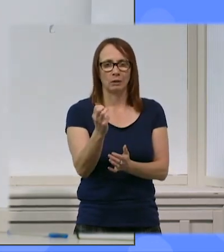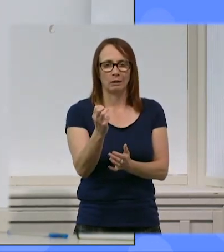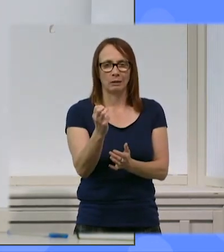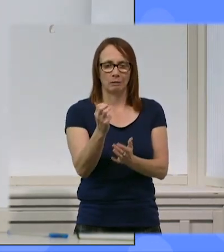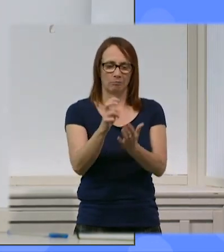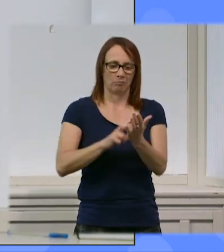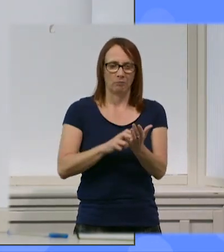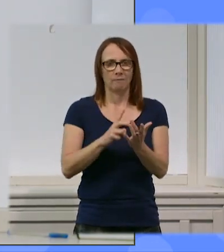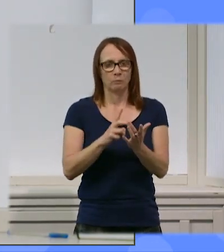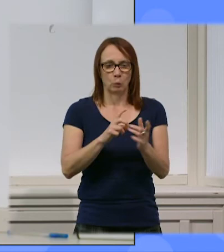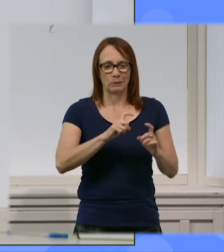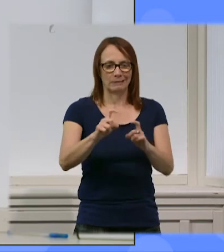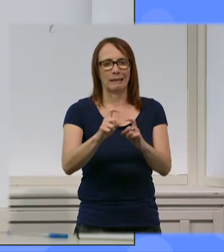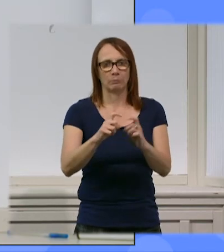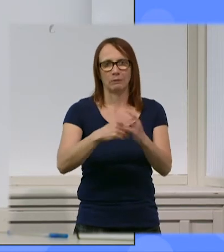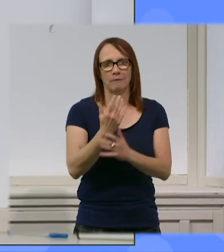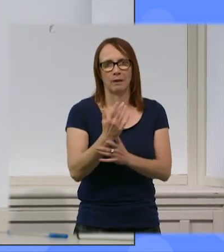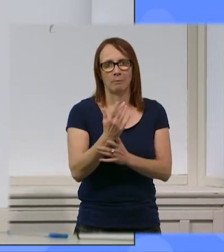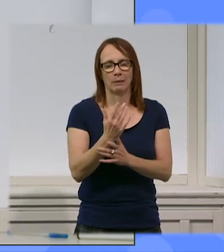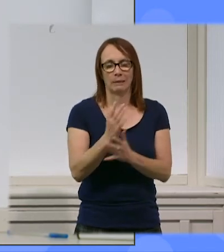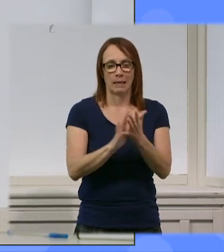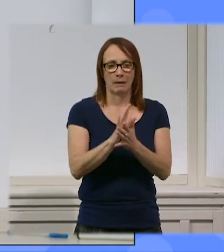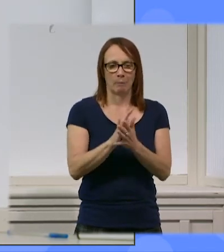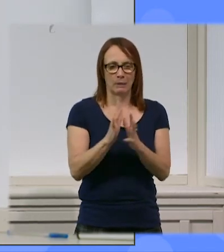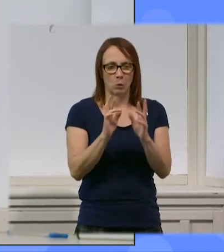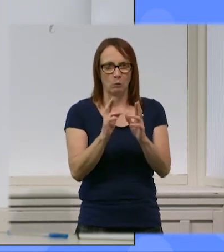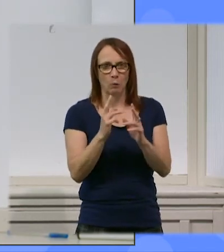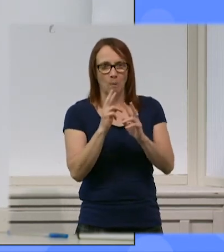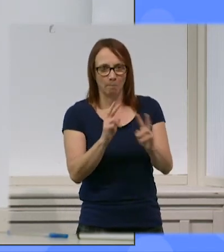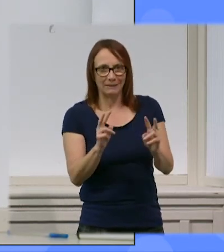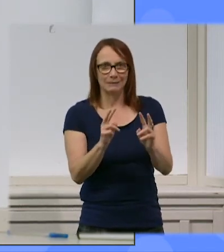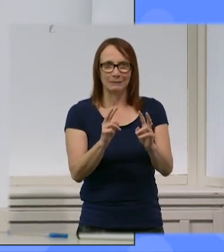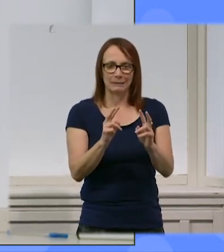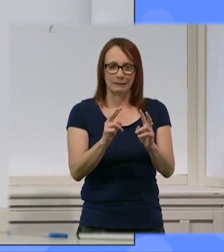this is a shared blueprint for peace and prosperity for people and the planet and